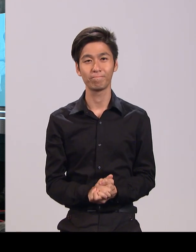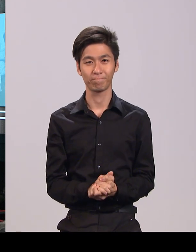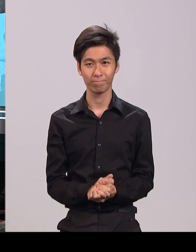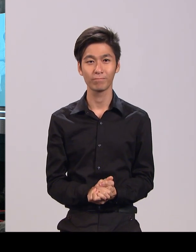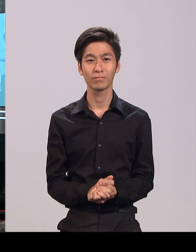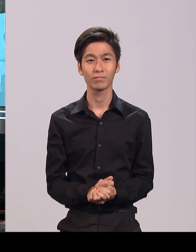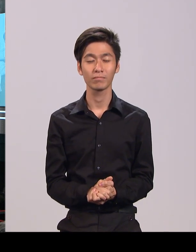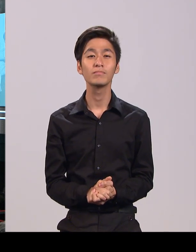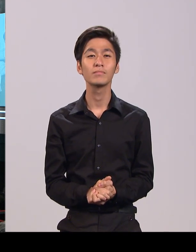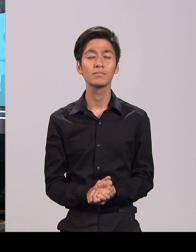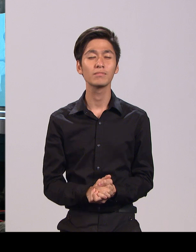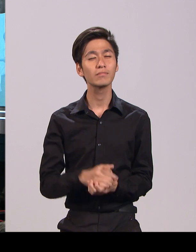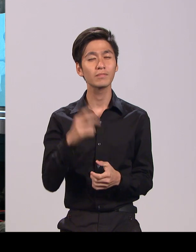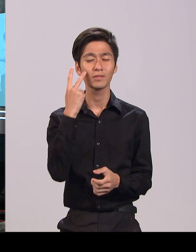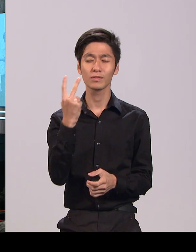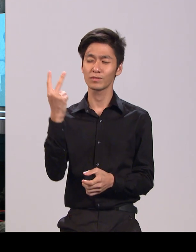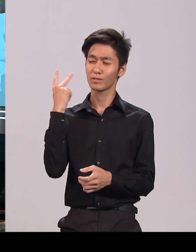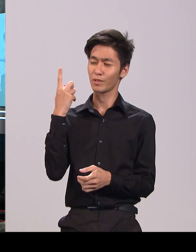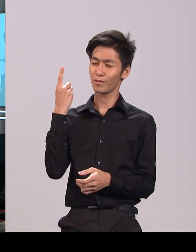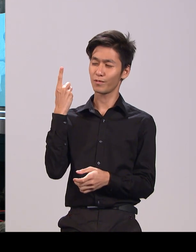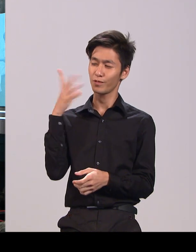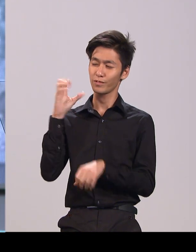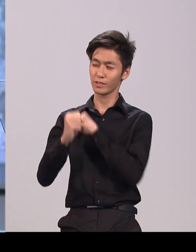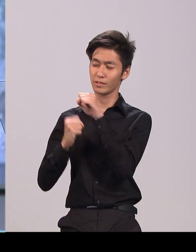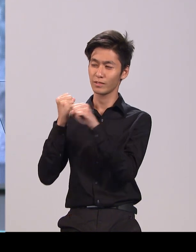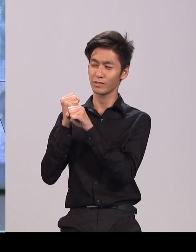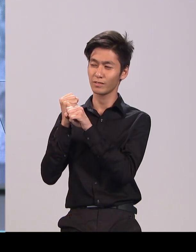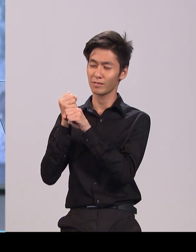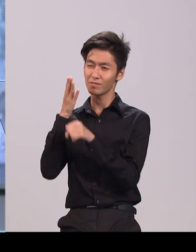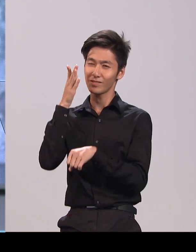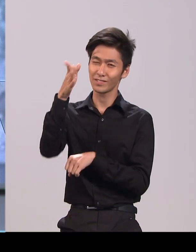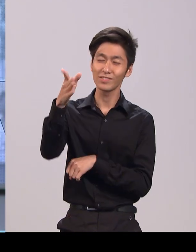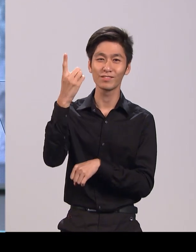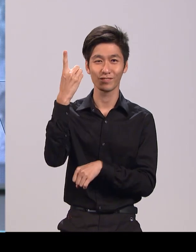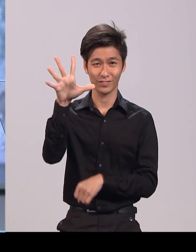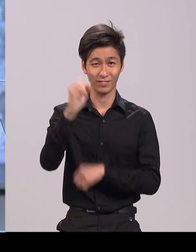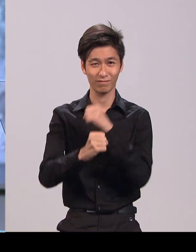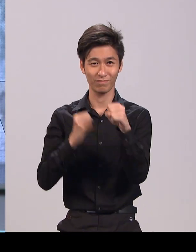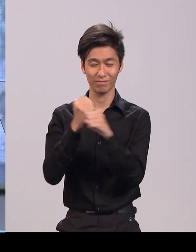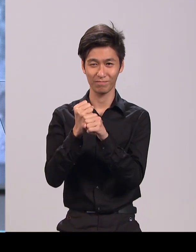Let’s look back 15 years and look forward 15 years. I think plus or minus 15 years is a good time frame.